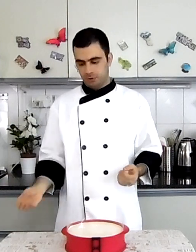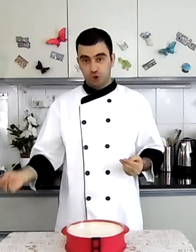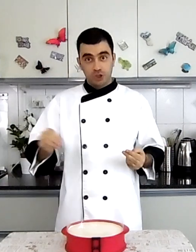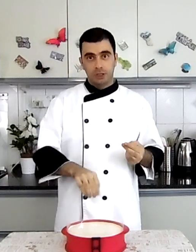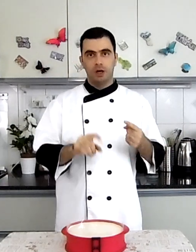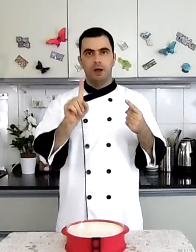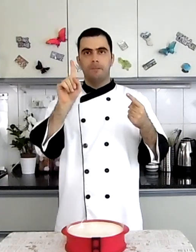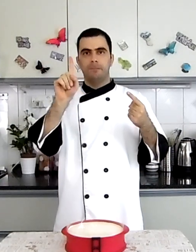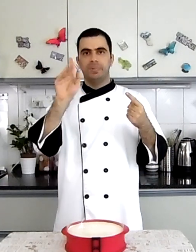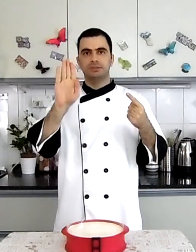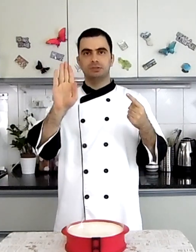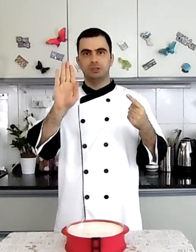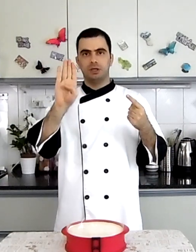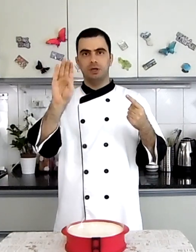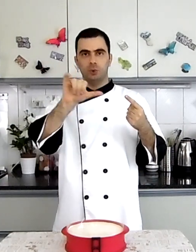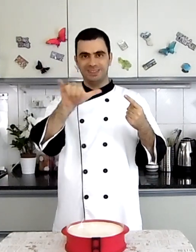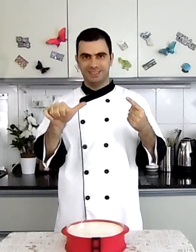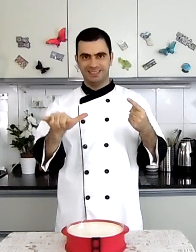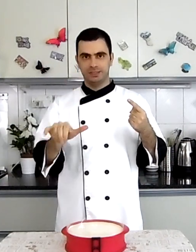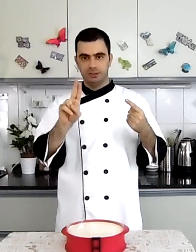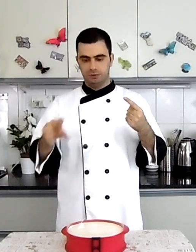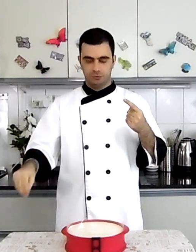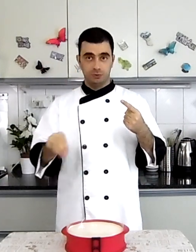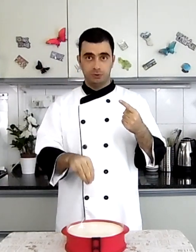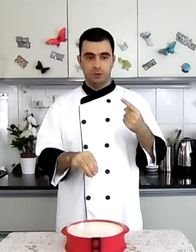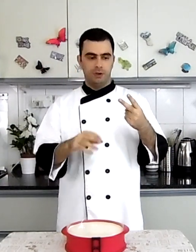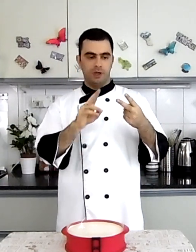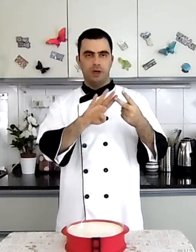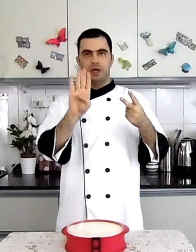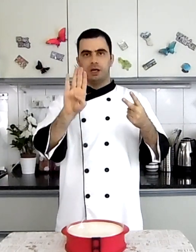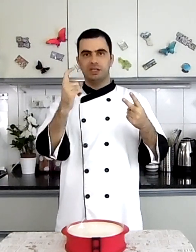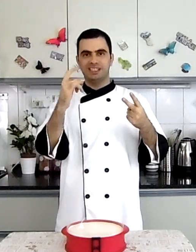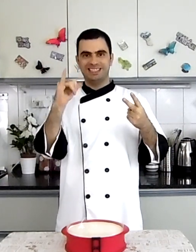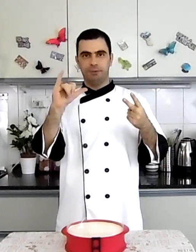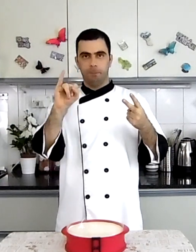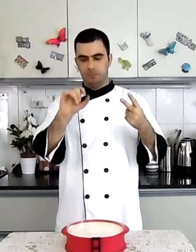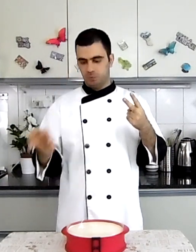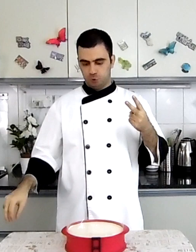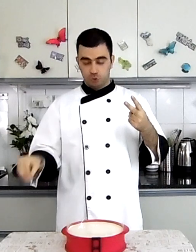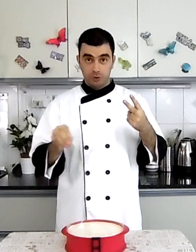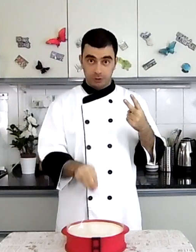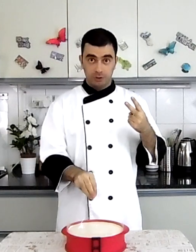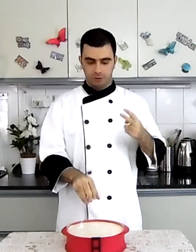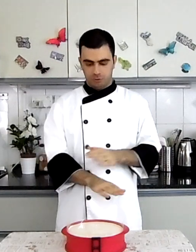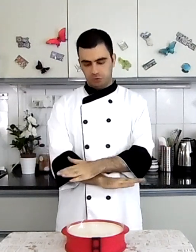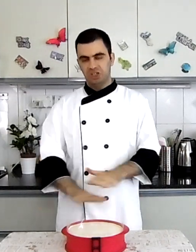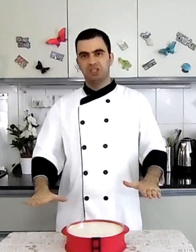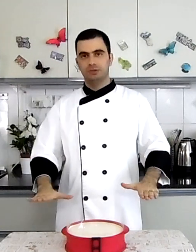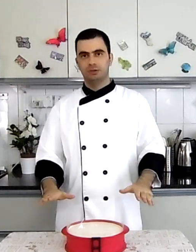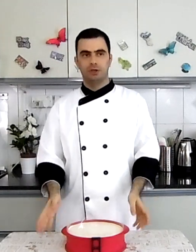Then we repeat the same steps ونكرر الخطوات dipped biscuit layer and a layer of the remaining cream طبقة من البسكويت المغمس وطبقة من باقي الخليط